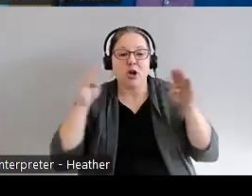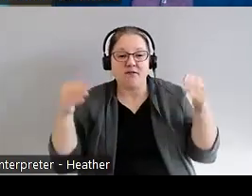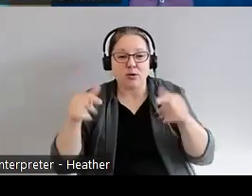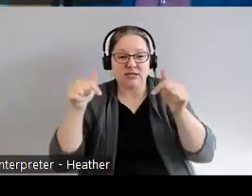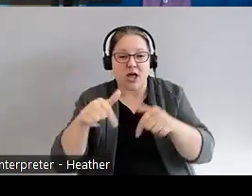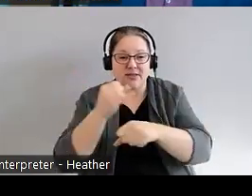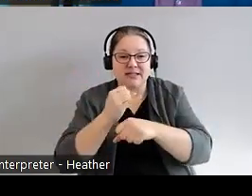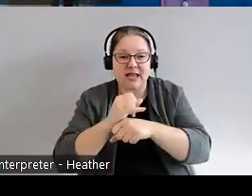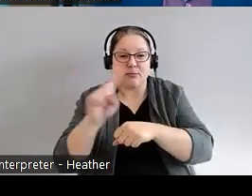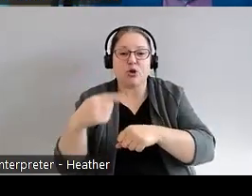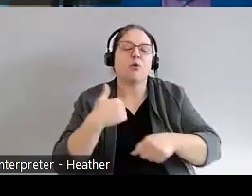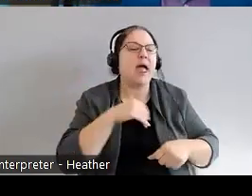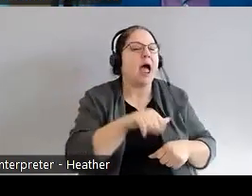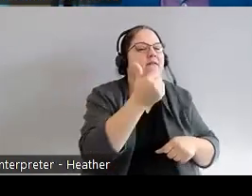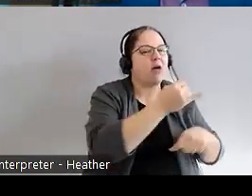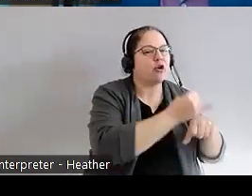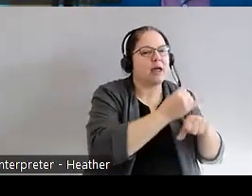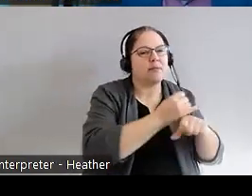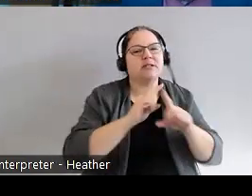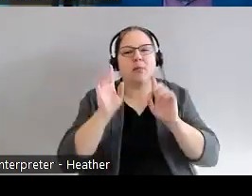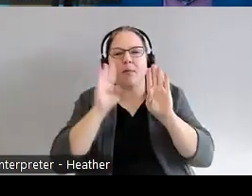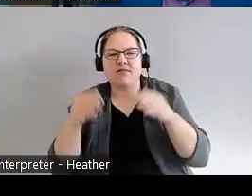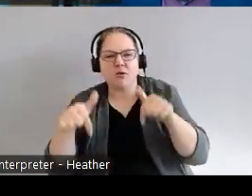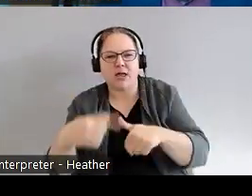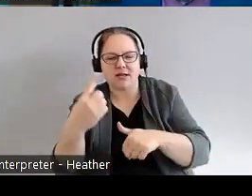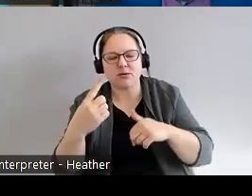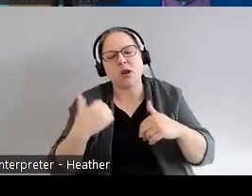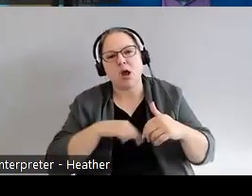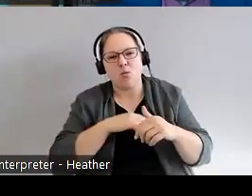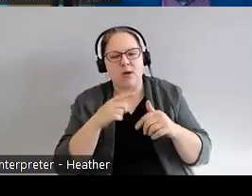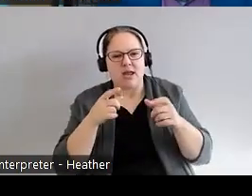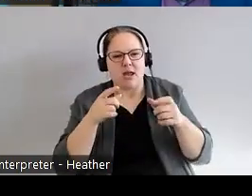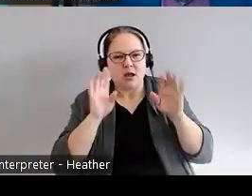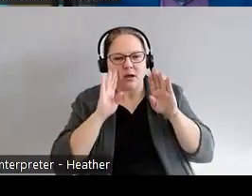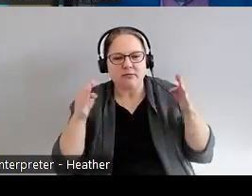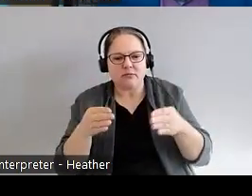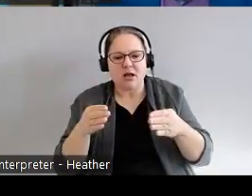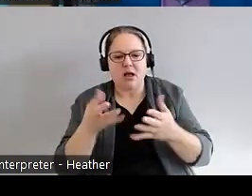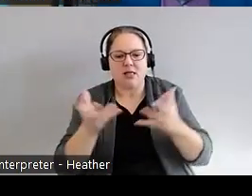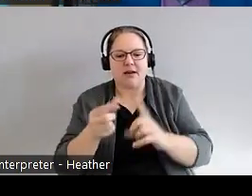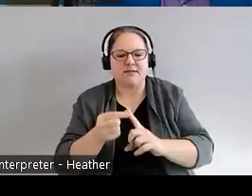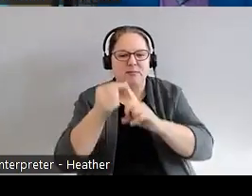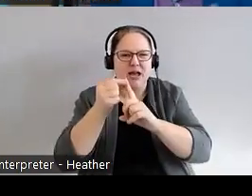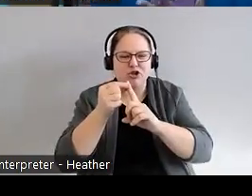Health Center campus. And um we deal with a lot of um uh specialty presentations um including the